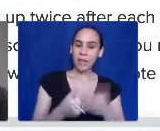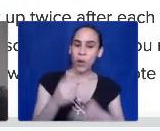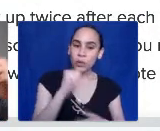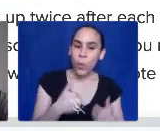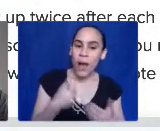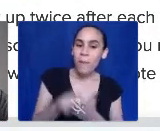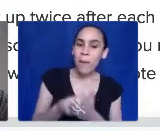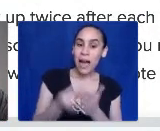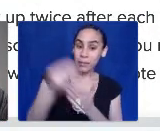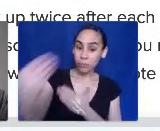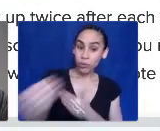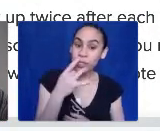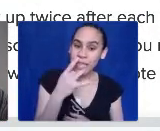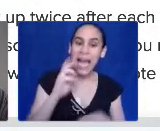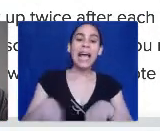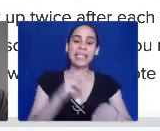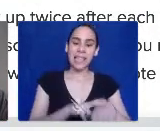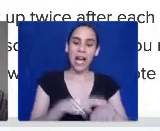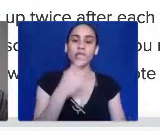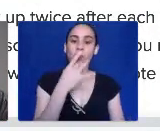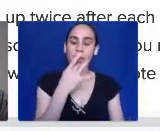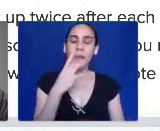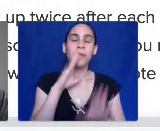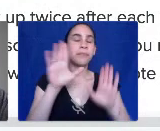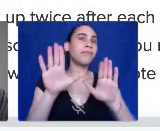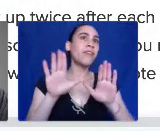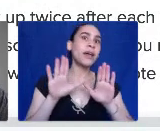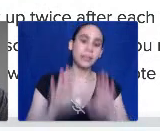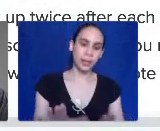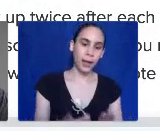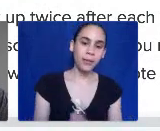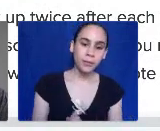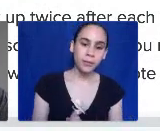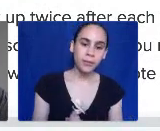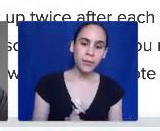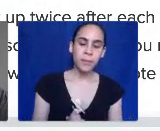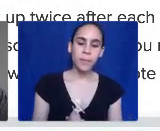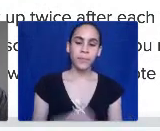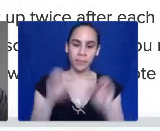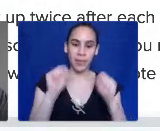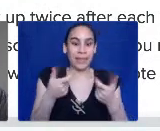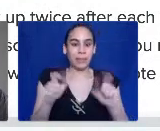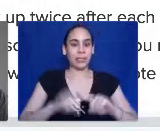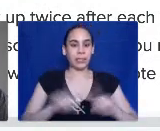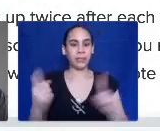natural light looks really fantastic okay um it can be a lot of wonders in video interviewing